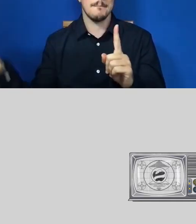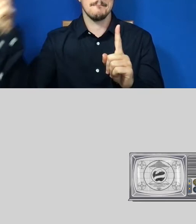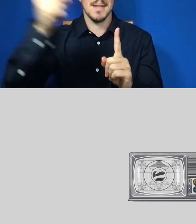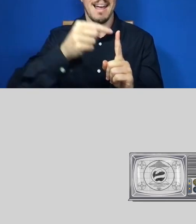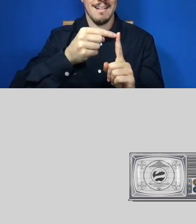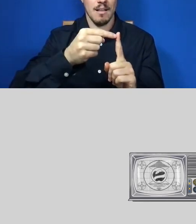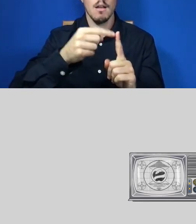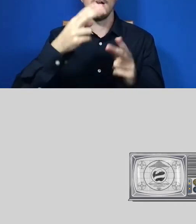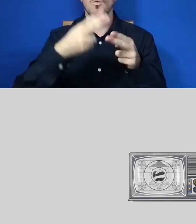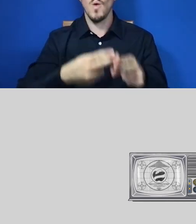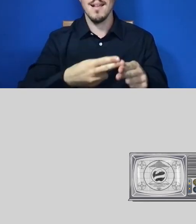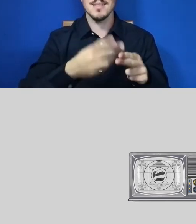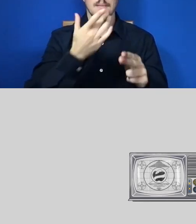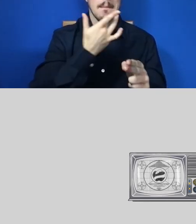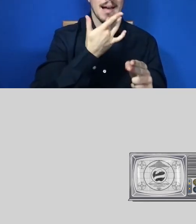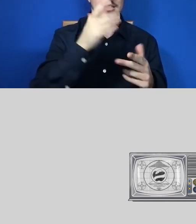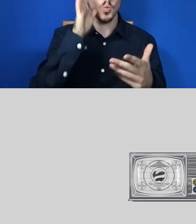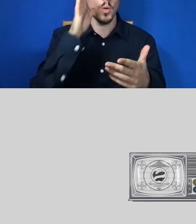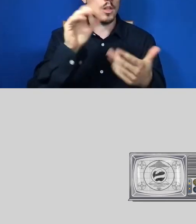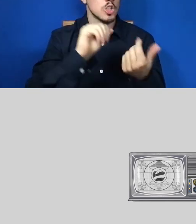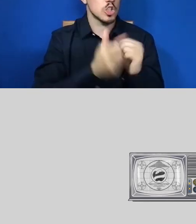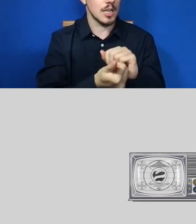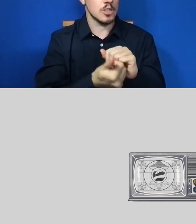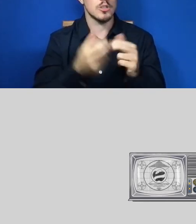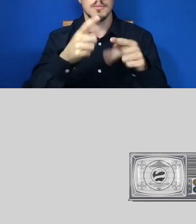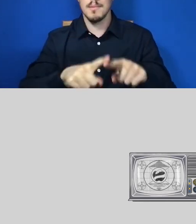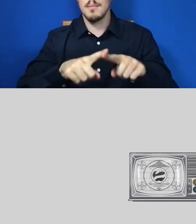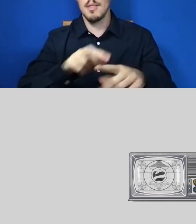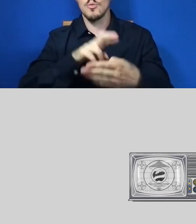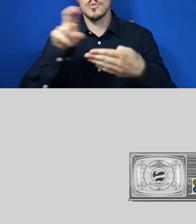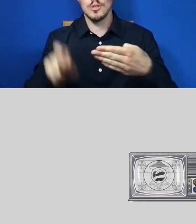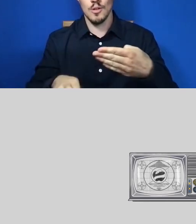Our weights and biases will change depending on the results.